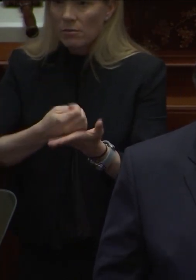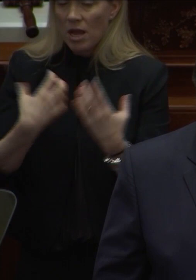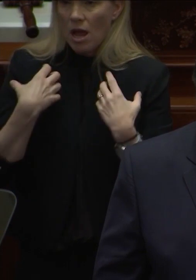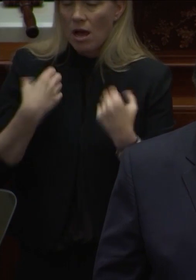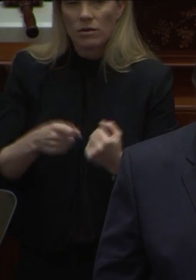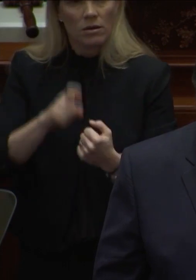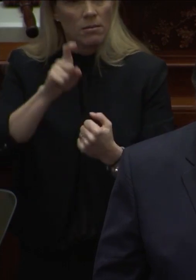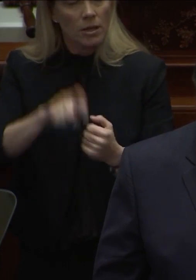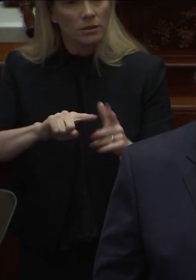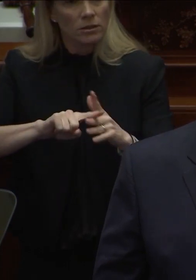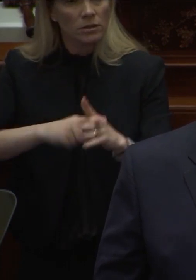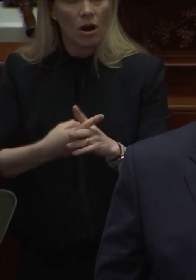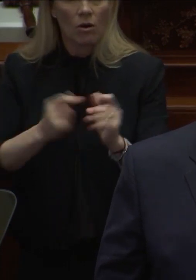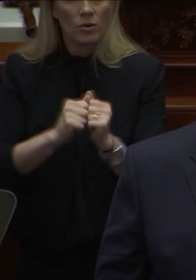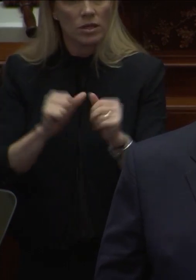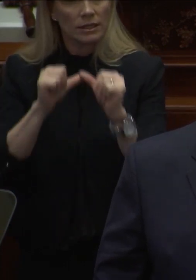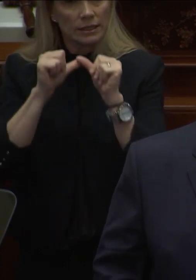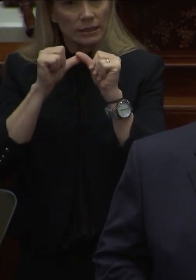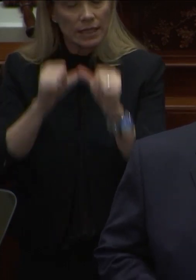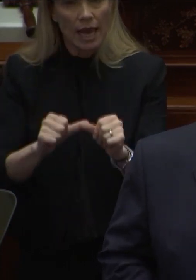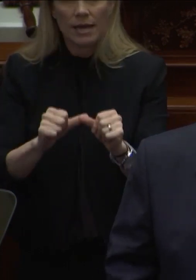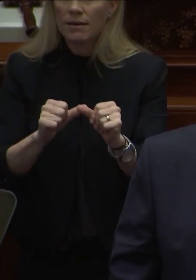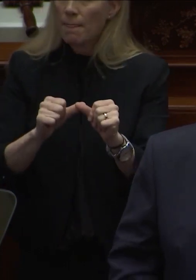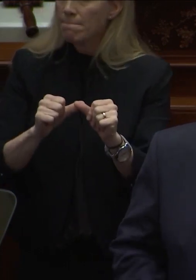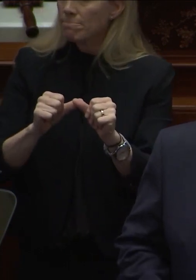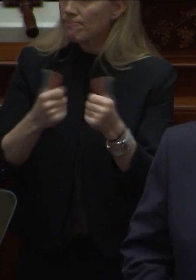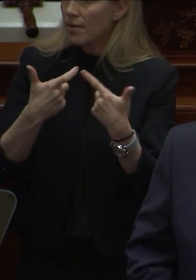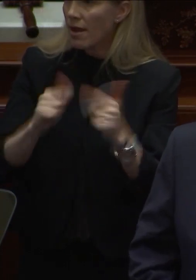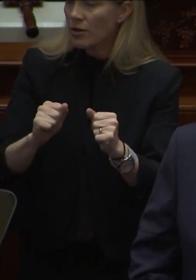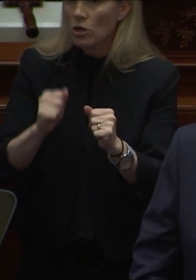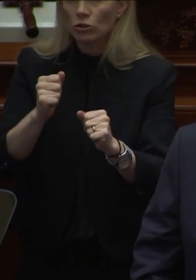FOR OUR FISCAL AND ECONOMIC HEALTH, WE MUST START WITH A